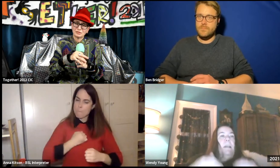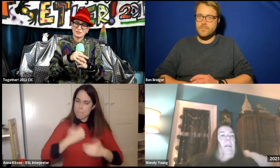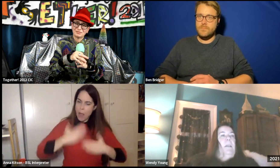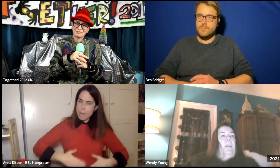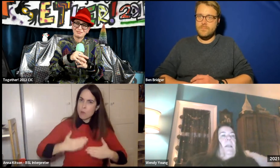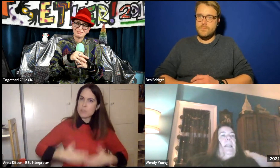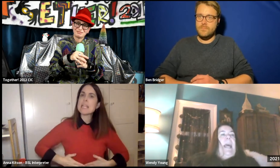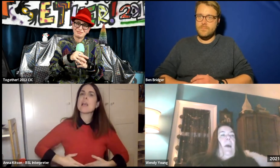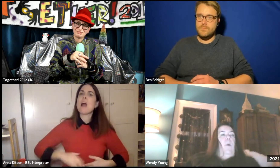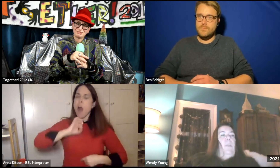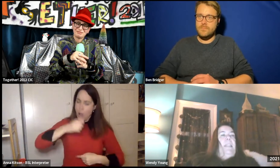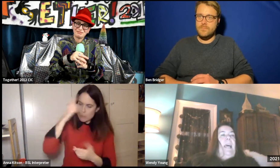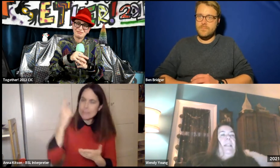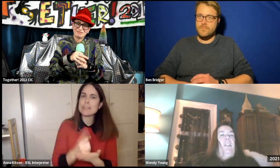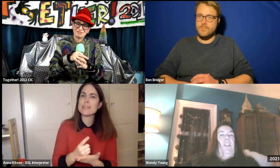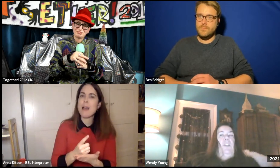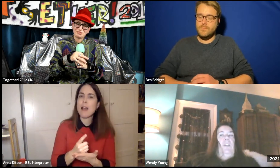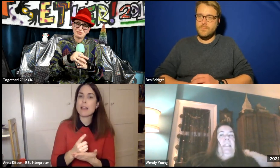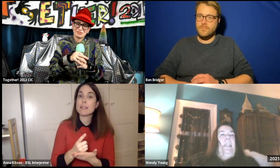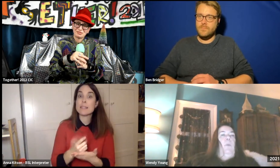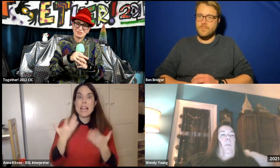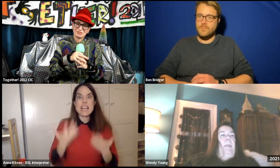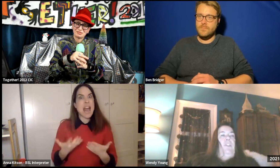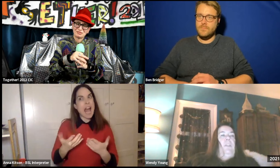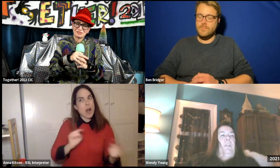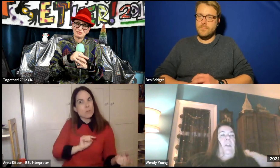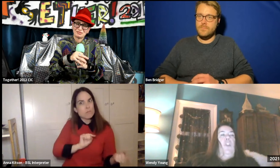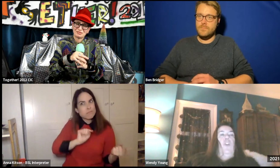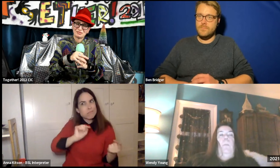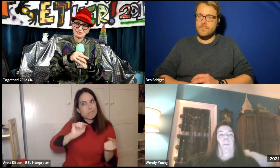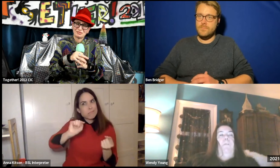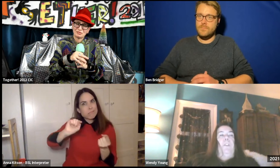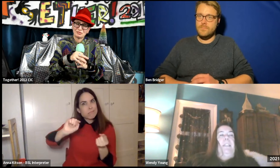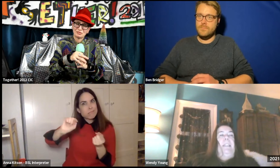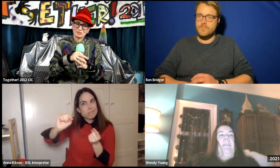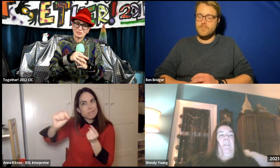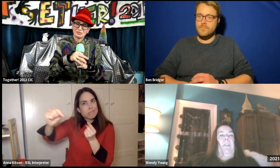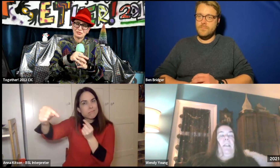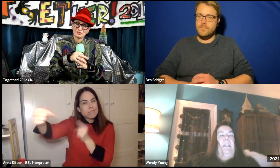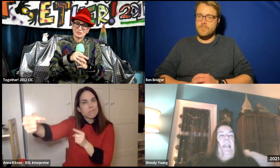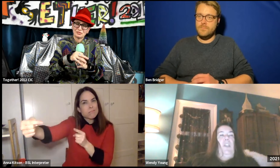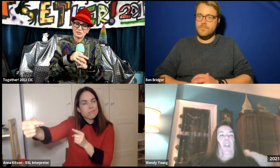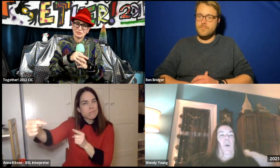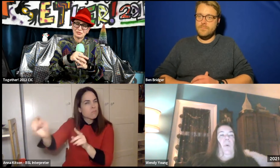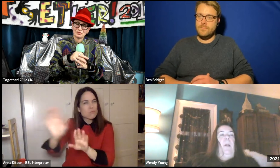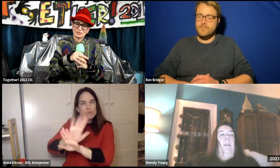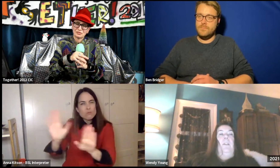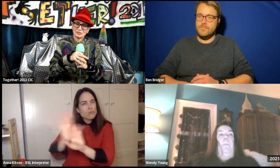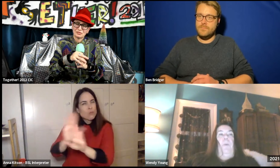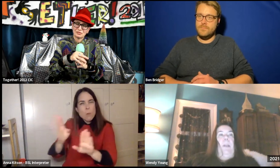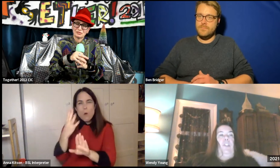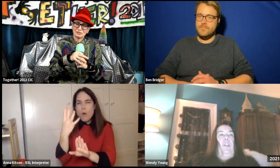now the tide is turned equal measures, no More 47s to say no to depression,